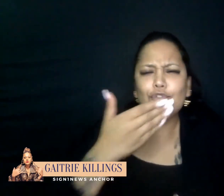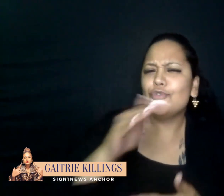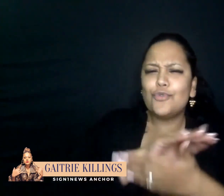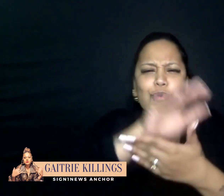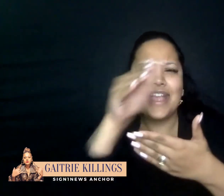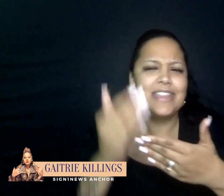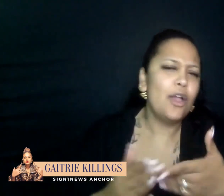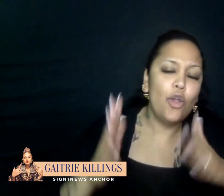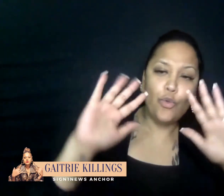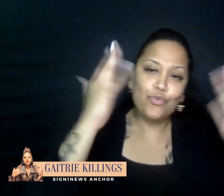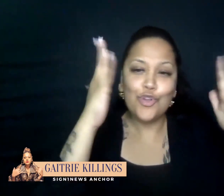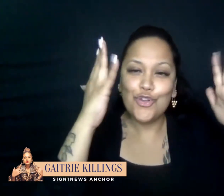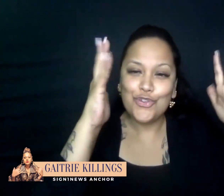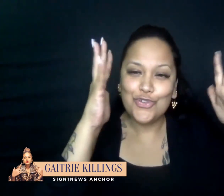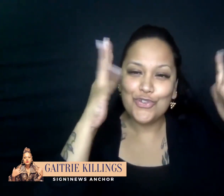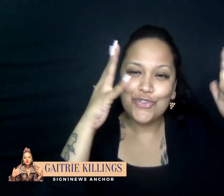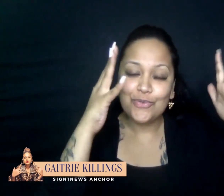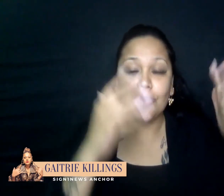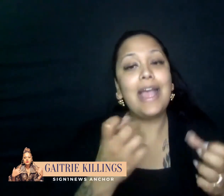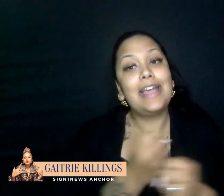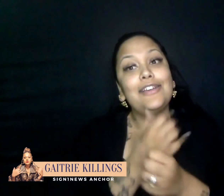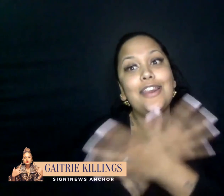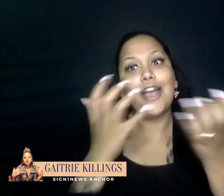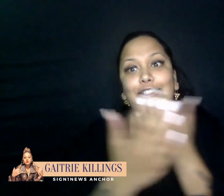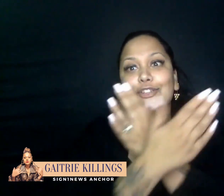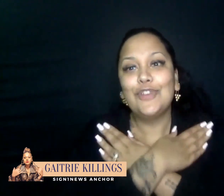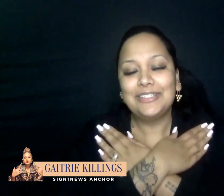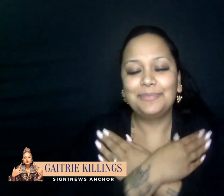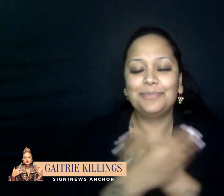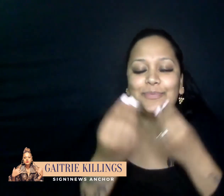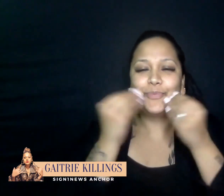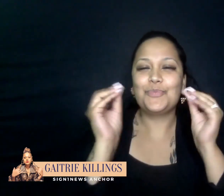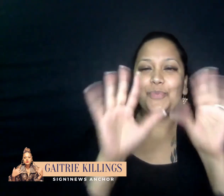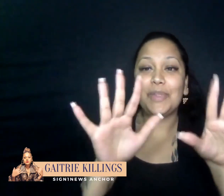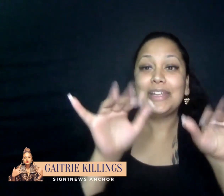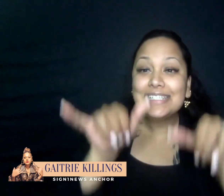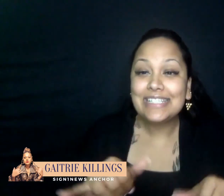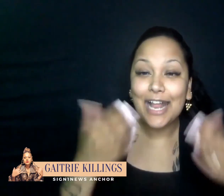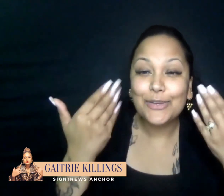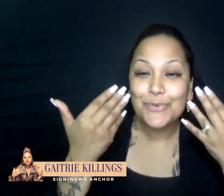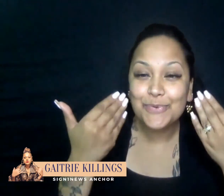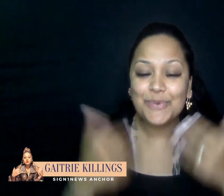Have a great weekend. Woo-hoo, and get some rest. Stay cool.